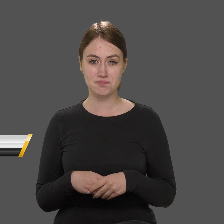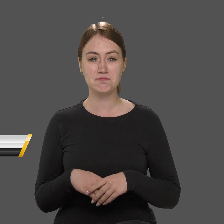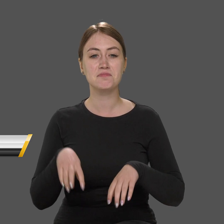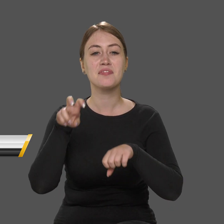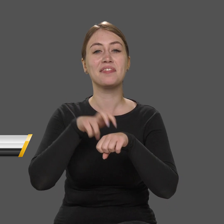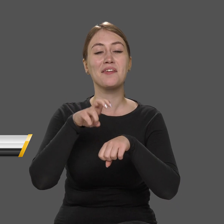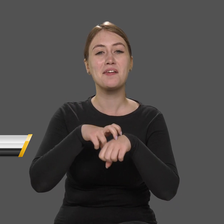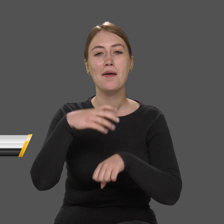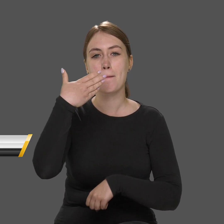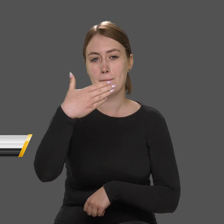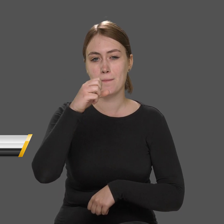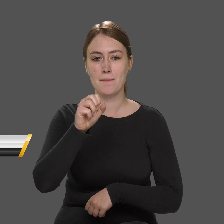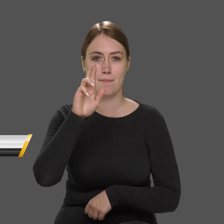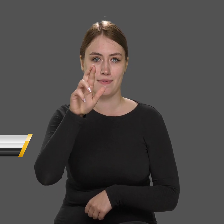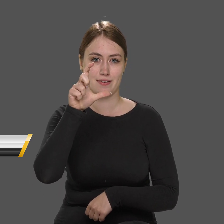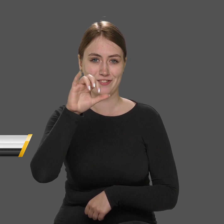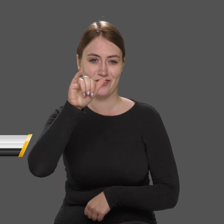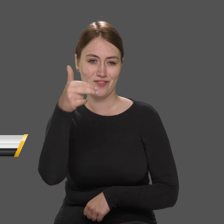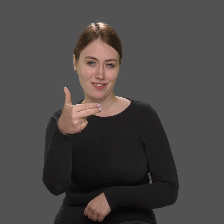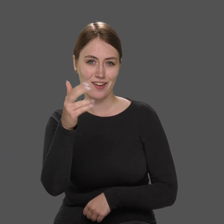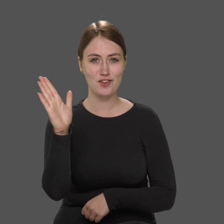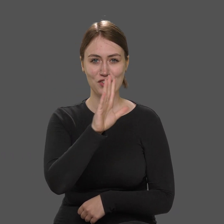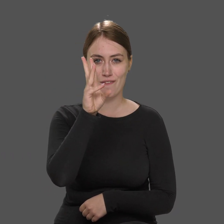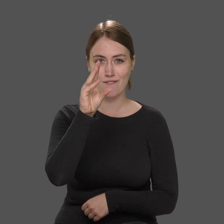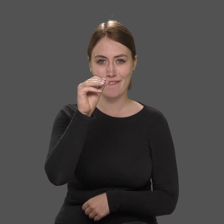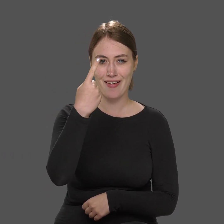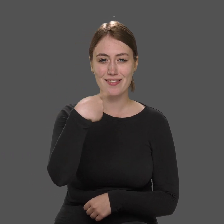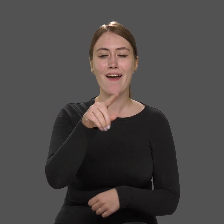Dr. hab. Marcin Szwed